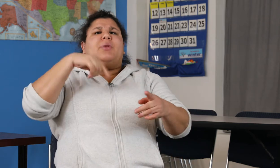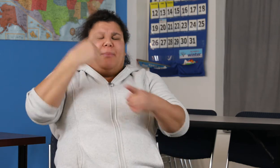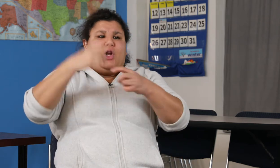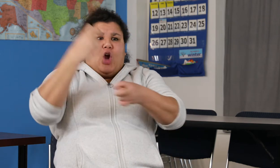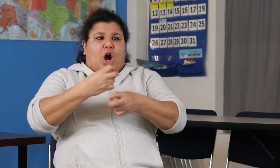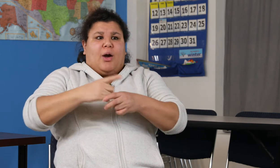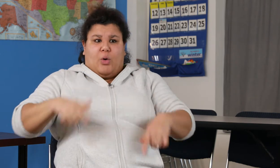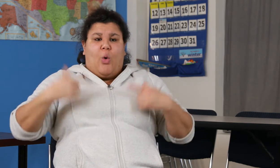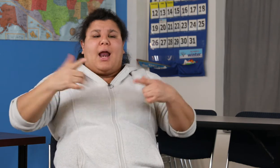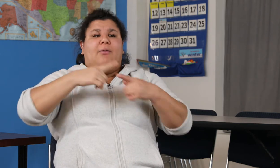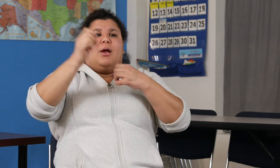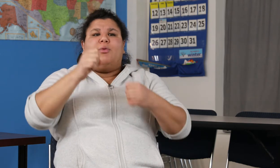It was hard my whole life, having to speak [oral], no sign language.